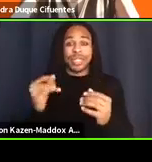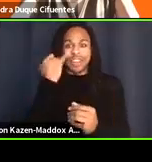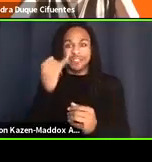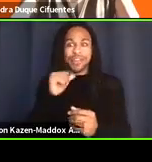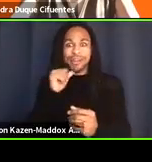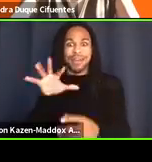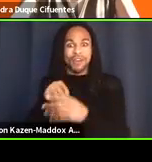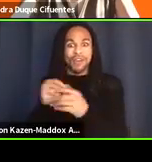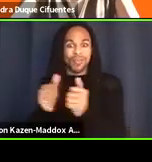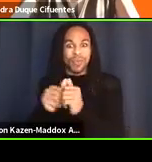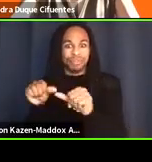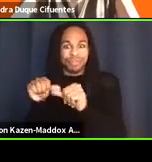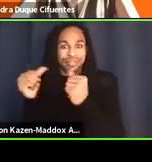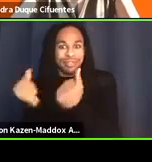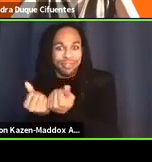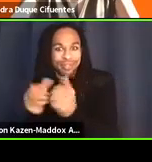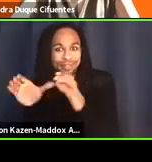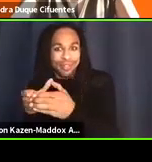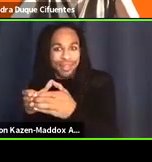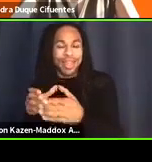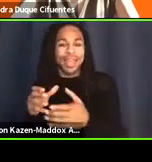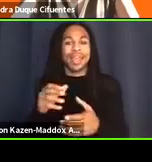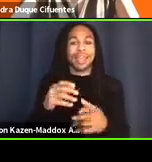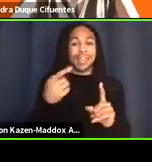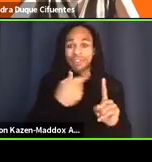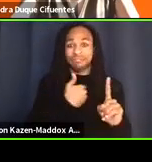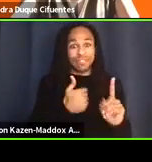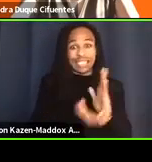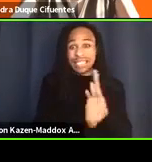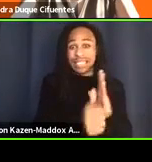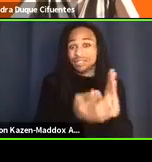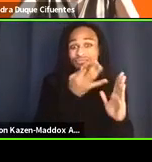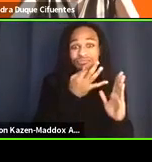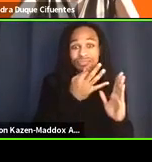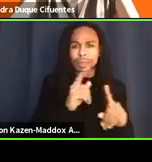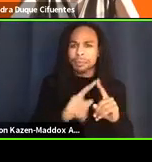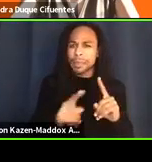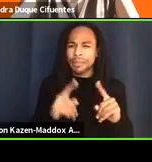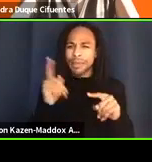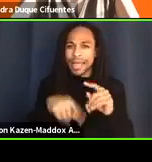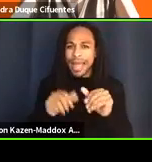Kimberly Olsen: I think one of the biggest questions I have heard is how